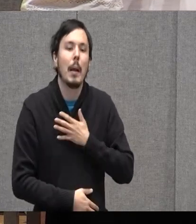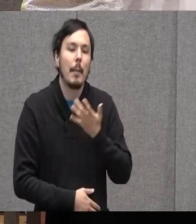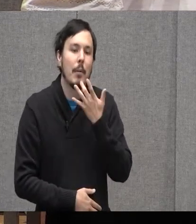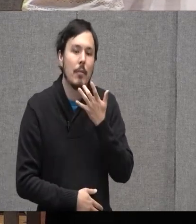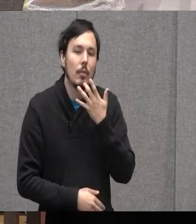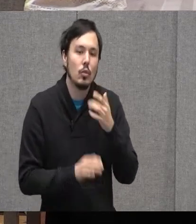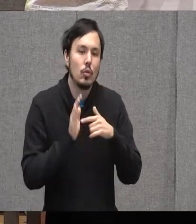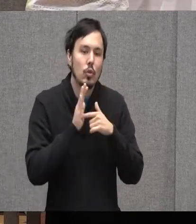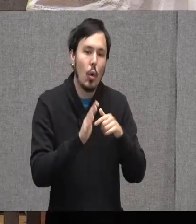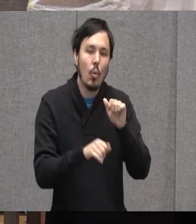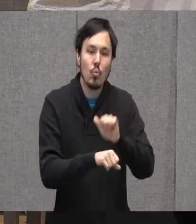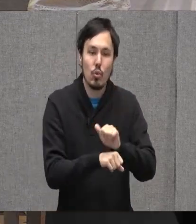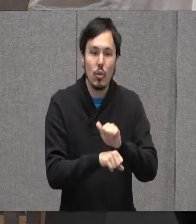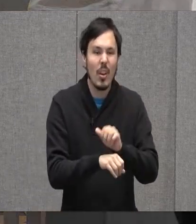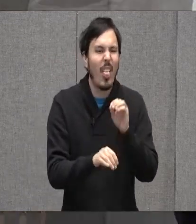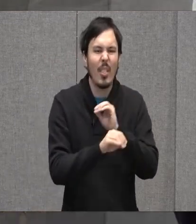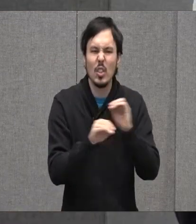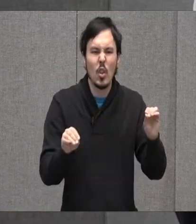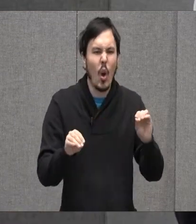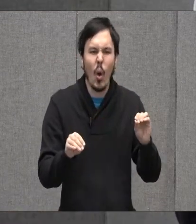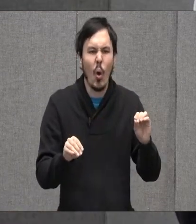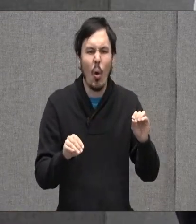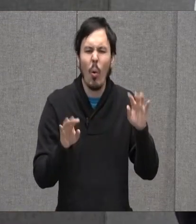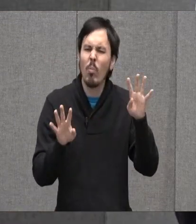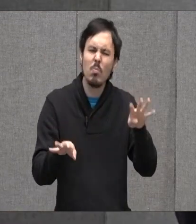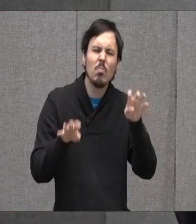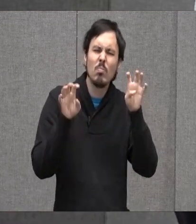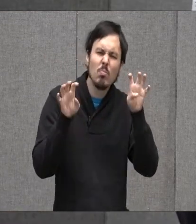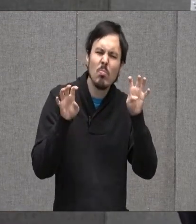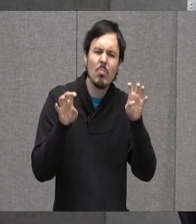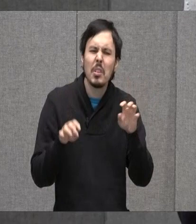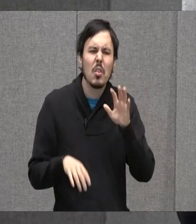so that there is no question of what my thought was